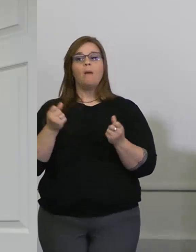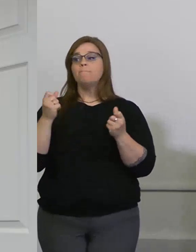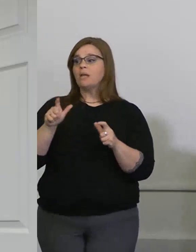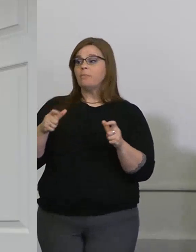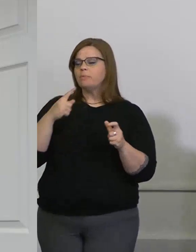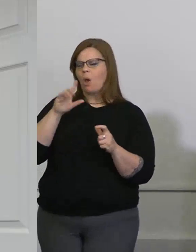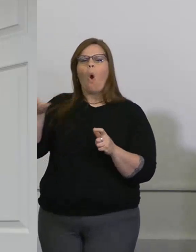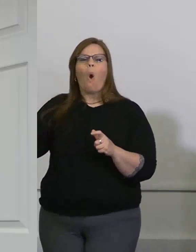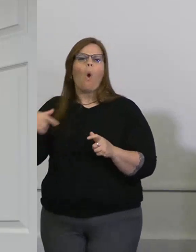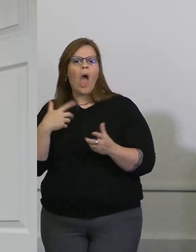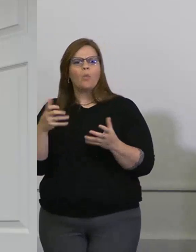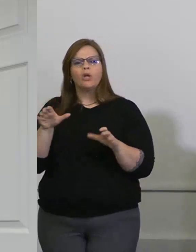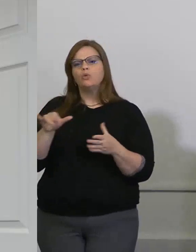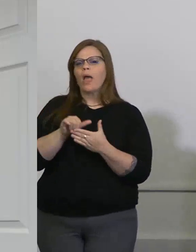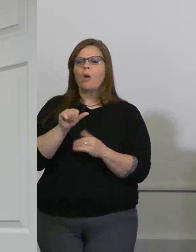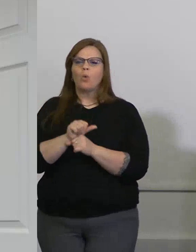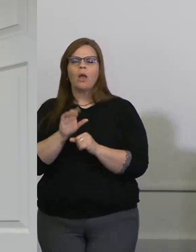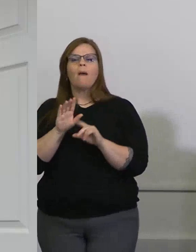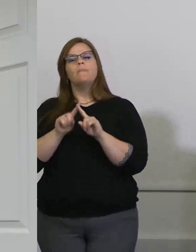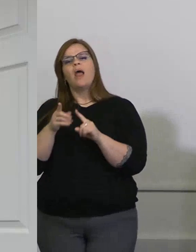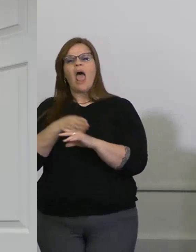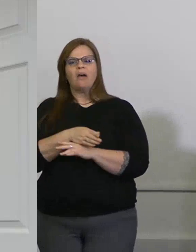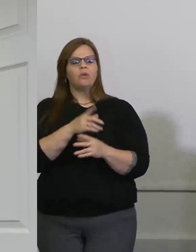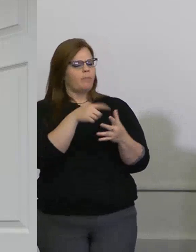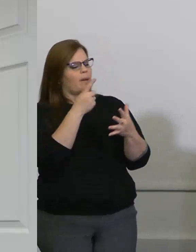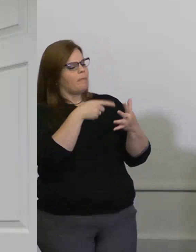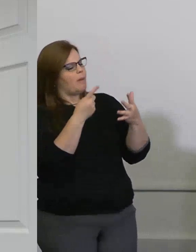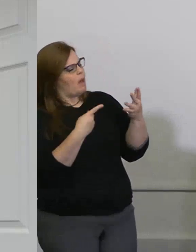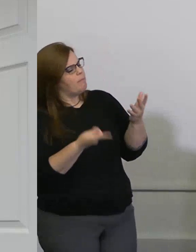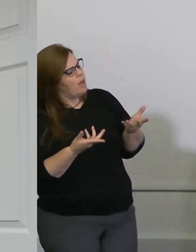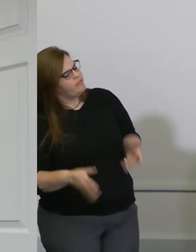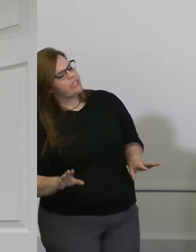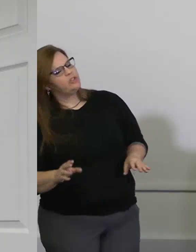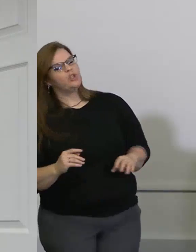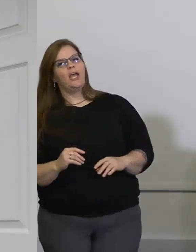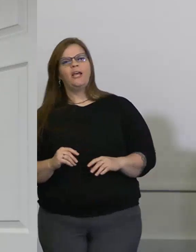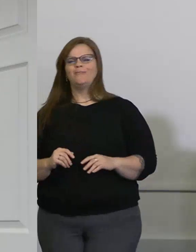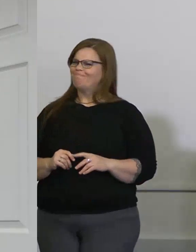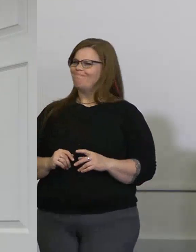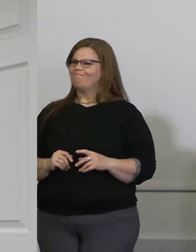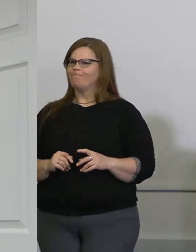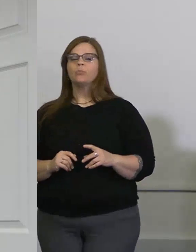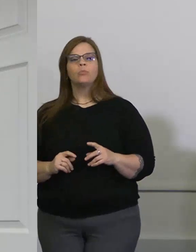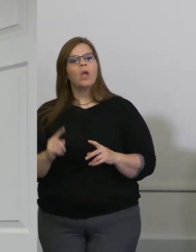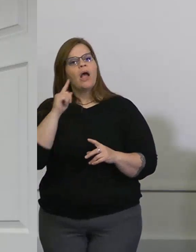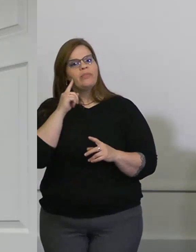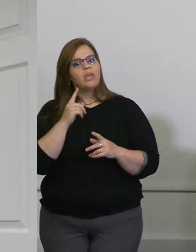do that work, but I'm going to do that after XYZ gets done. And so I think I think what really makes up culture is this.